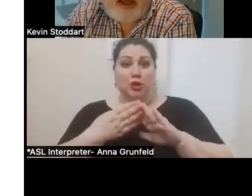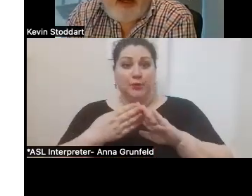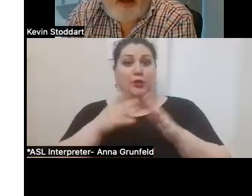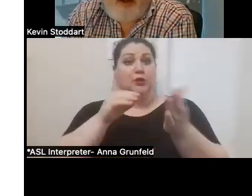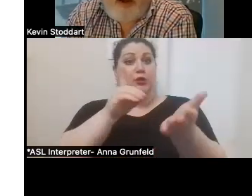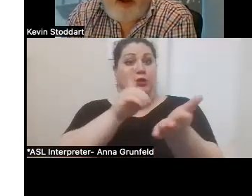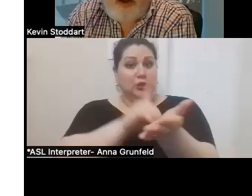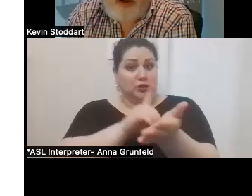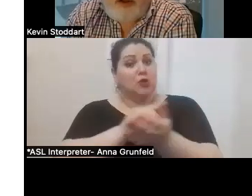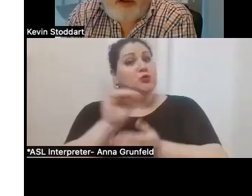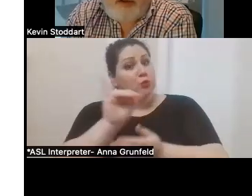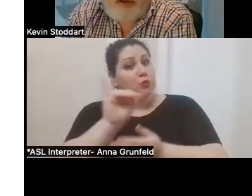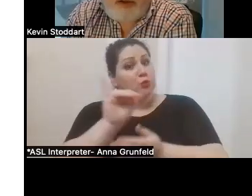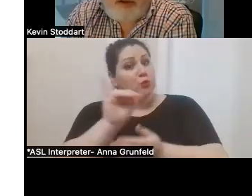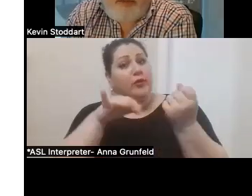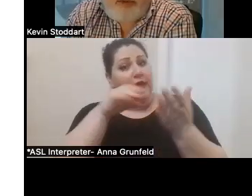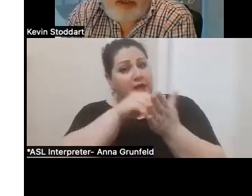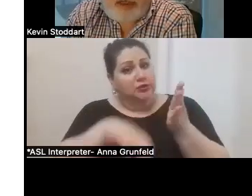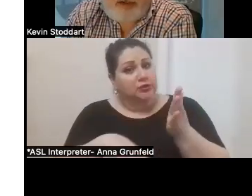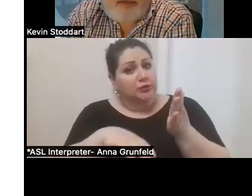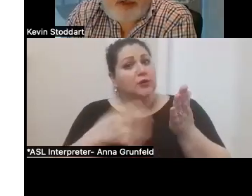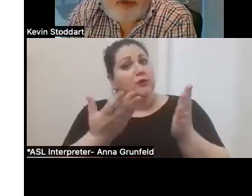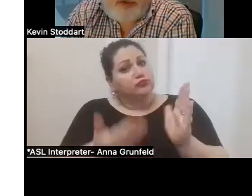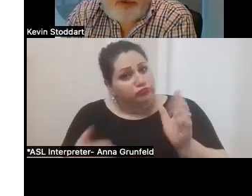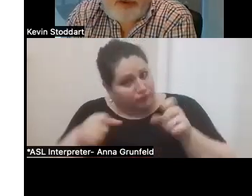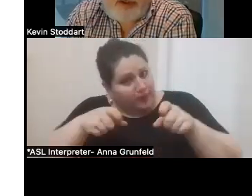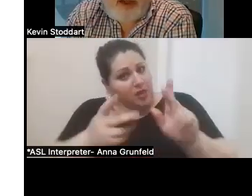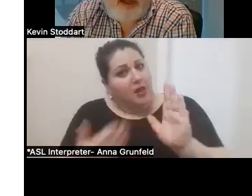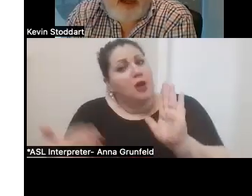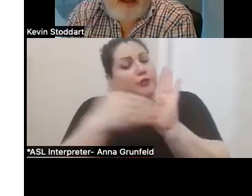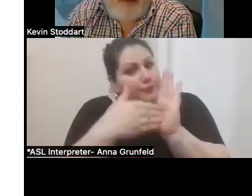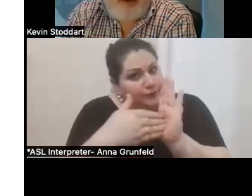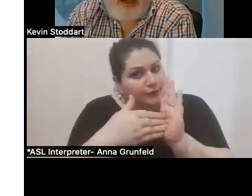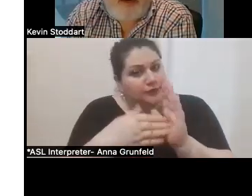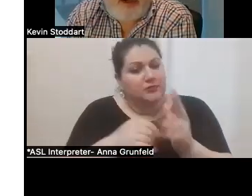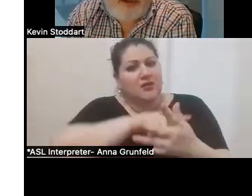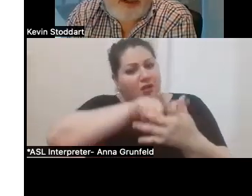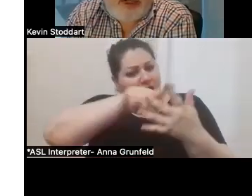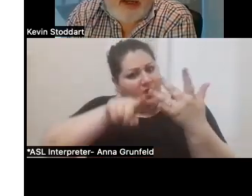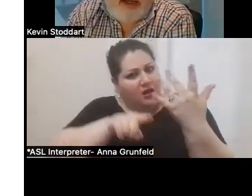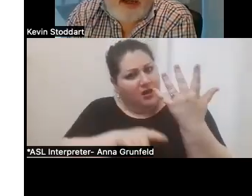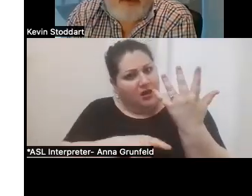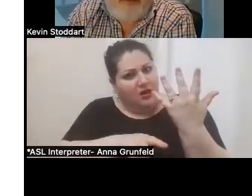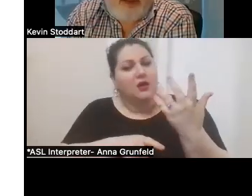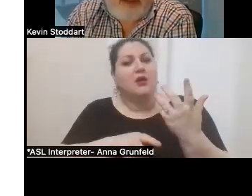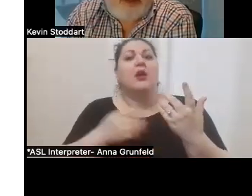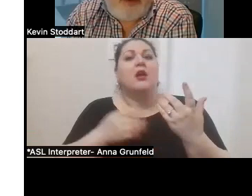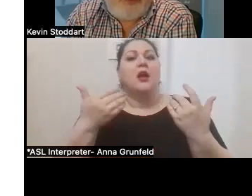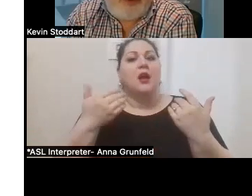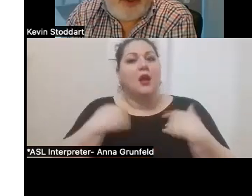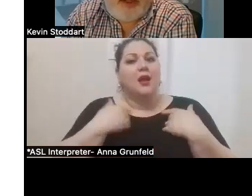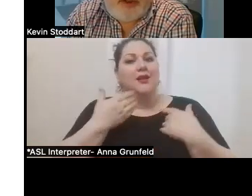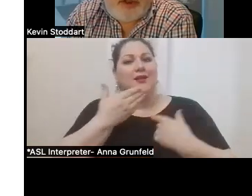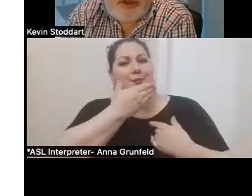And all of these individuals had a greater understanding of the student’s challenges,